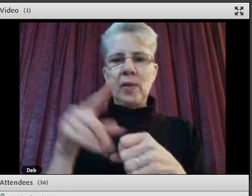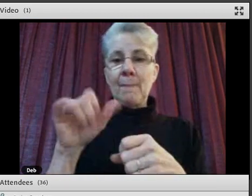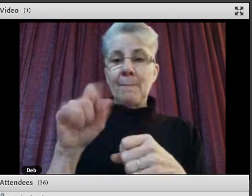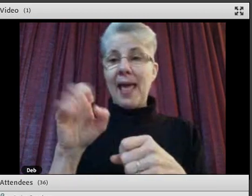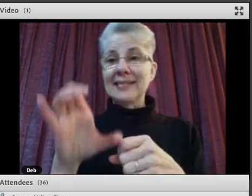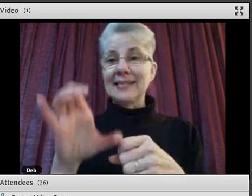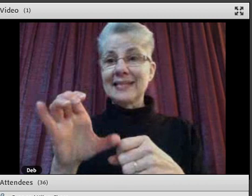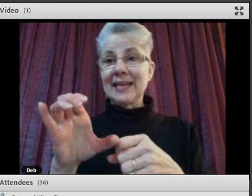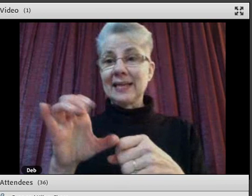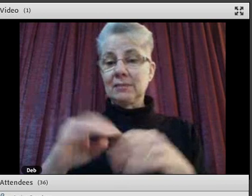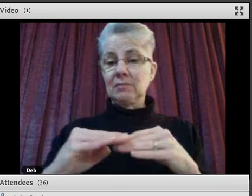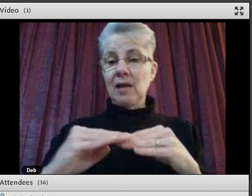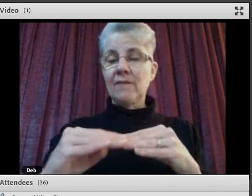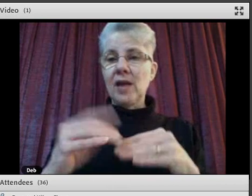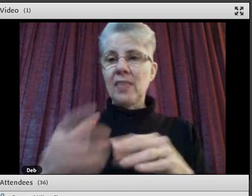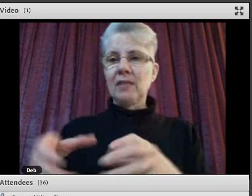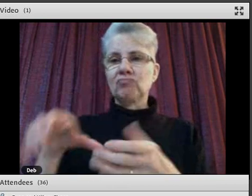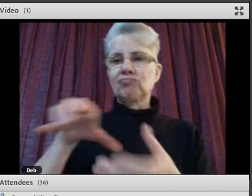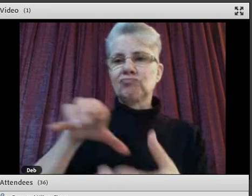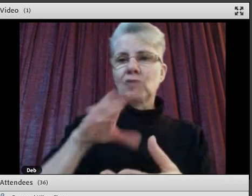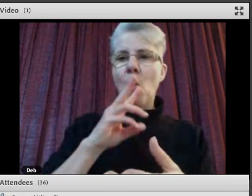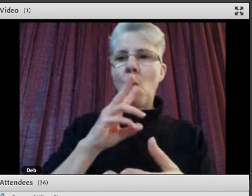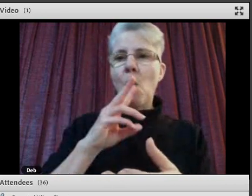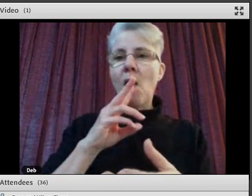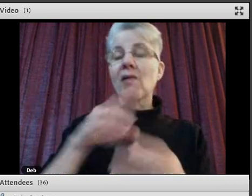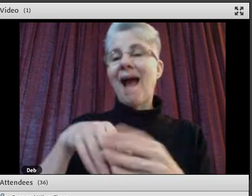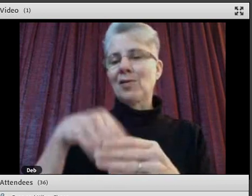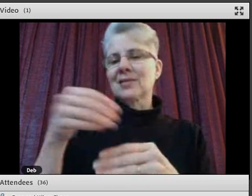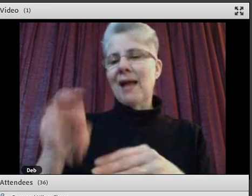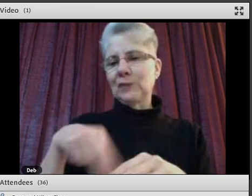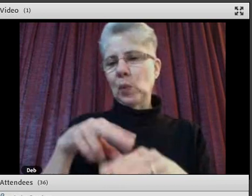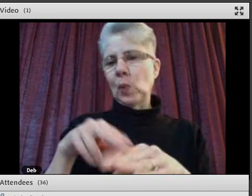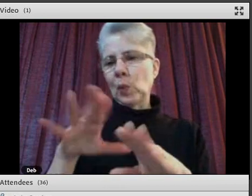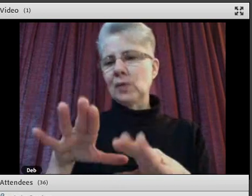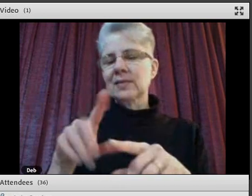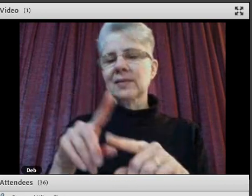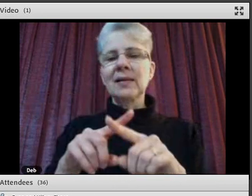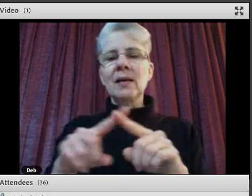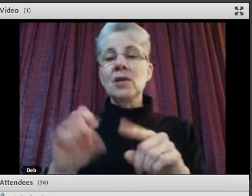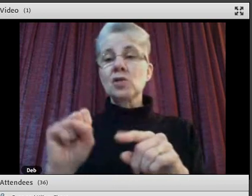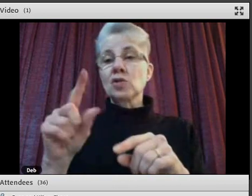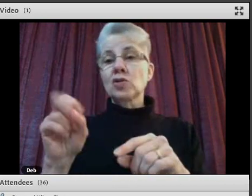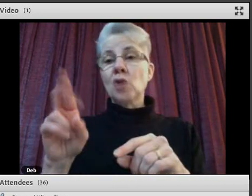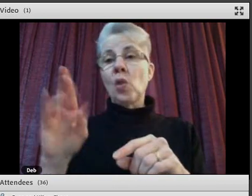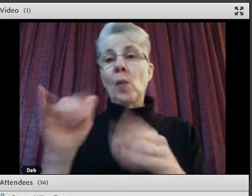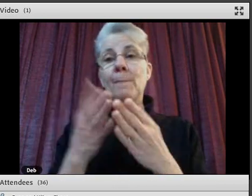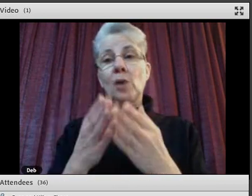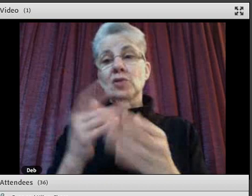and then put some water in there. Do it outside, of course, which solar boats would require anyway.